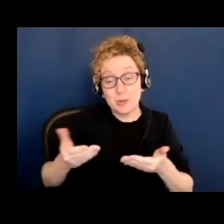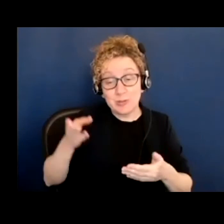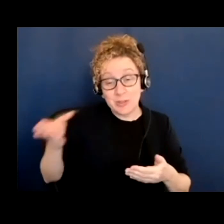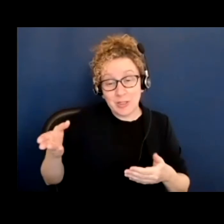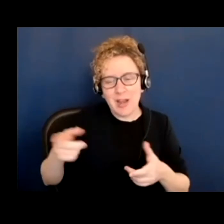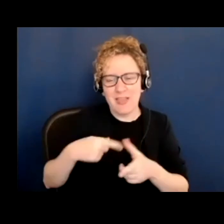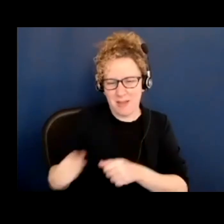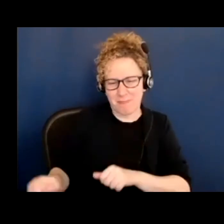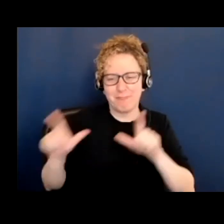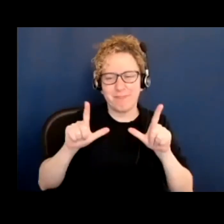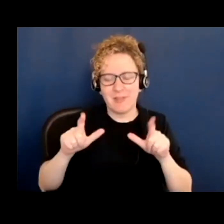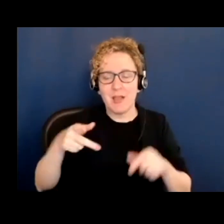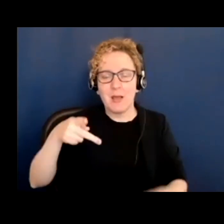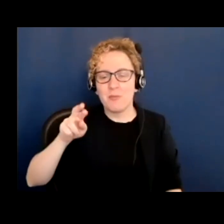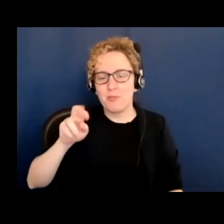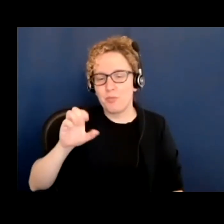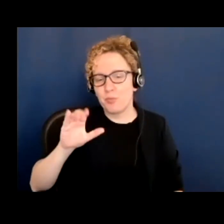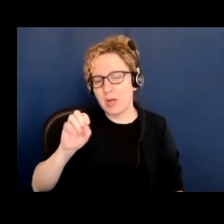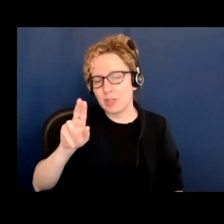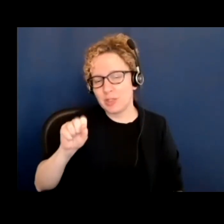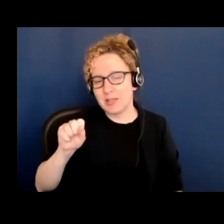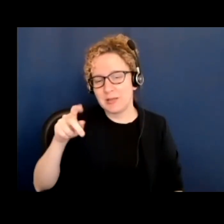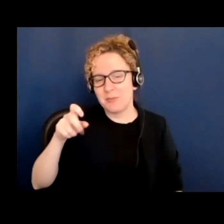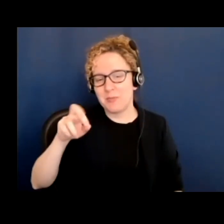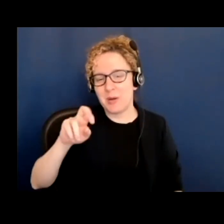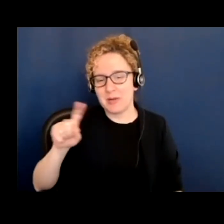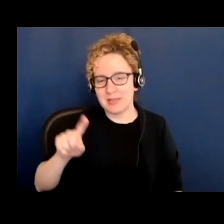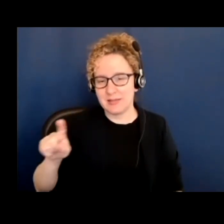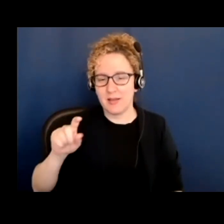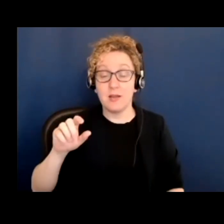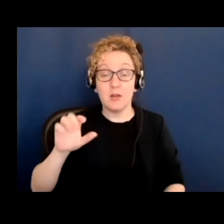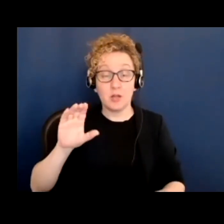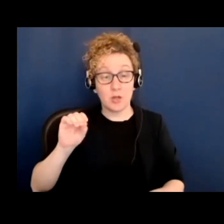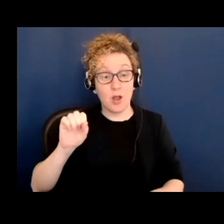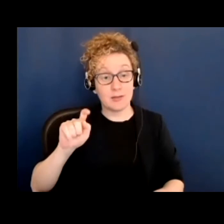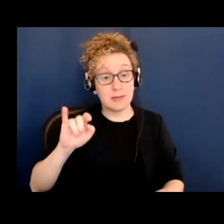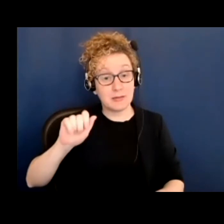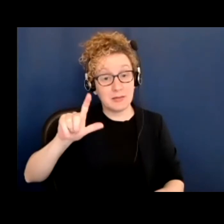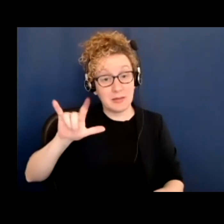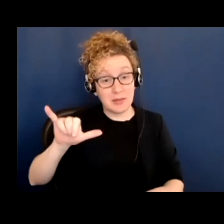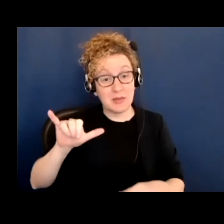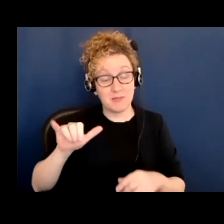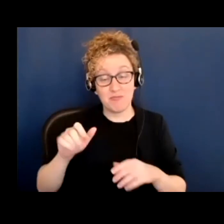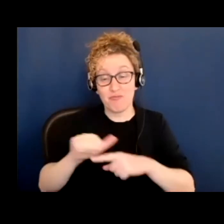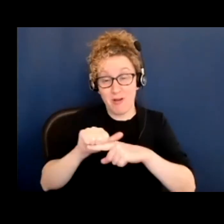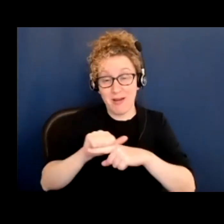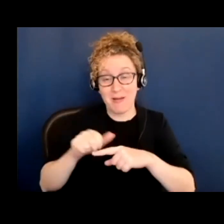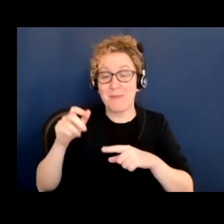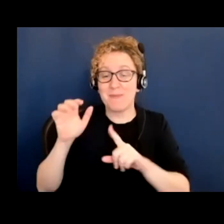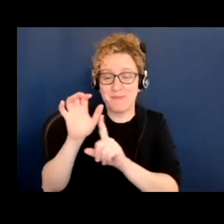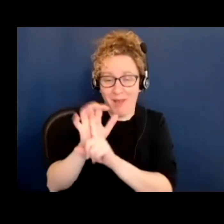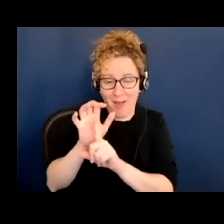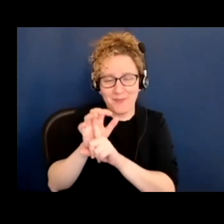She is a classically trained pop and R&B and Latin vocalist, song writer currently pursuing